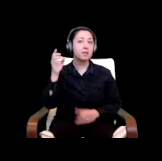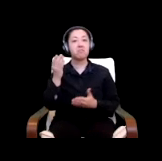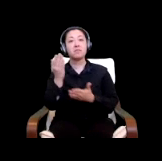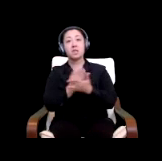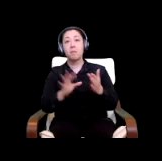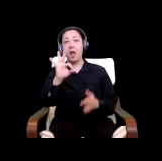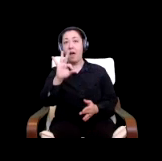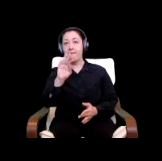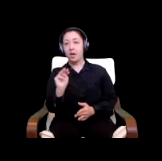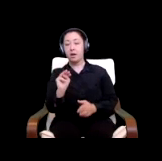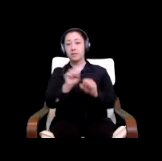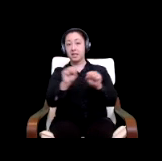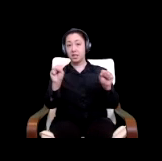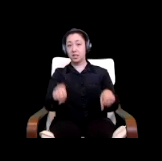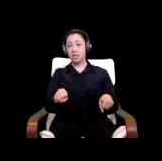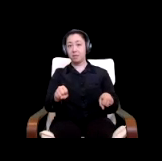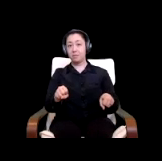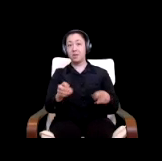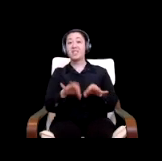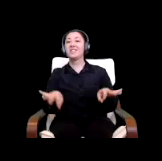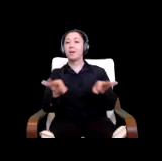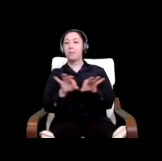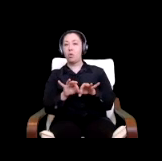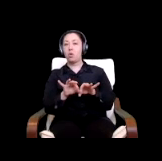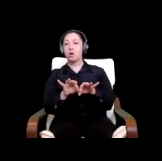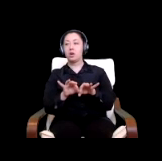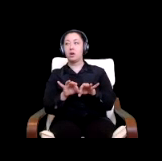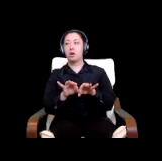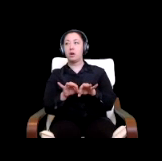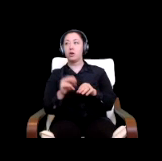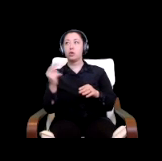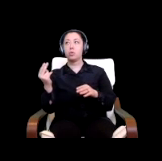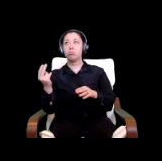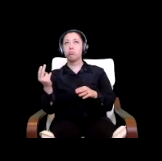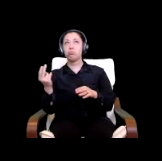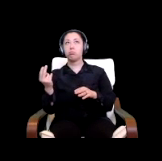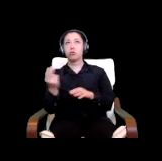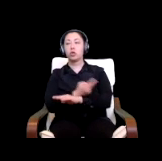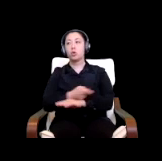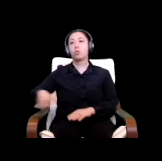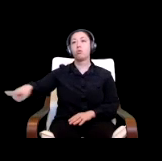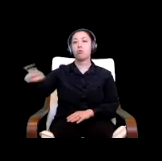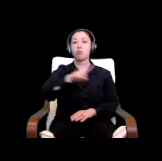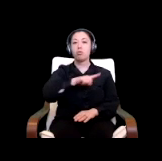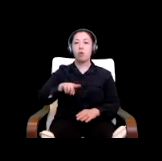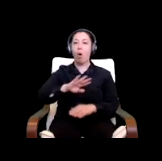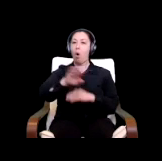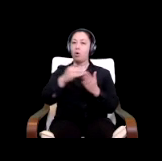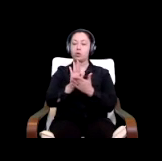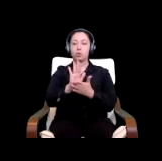must be consistently used across the schools. We have heard from some young adults with